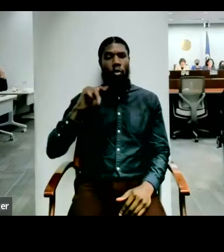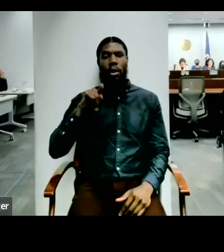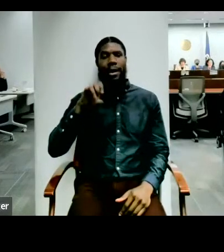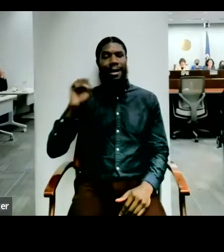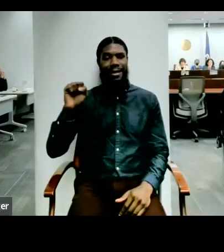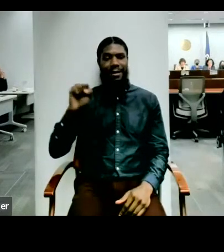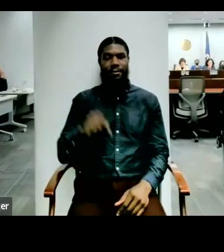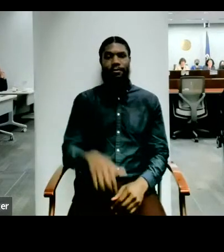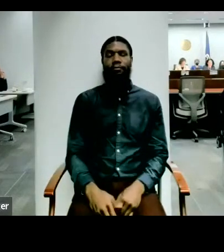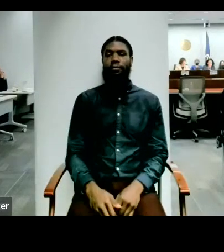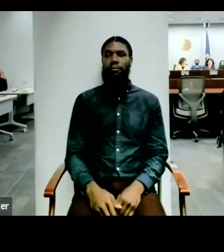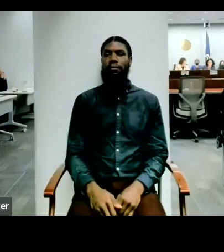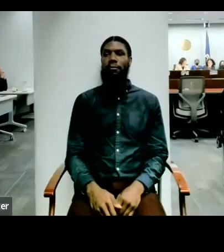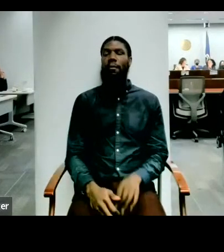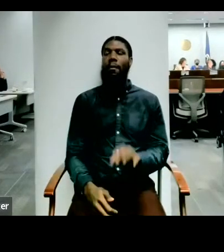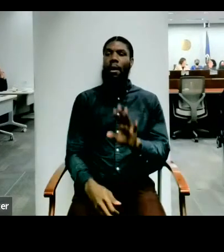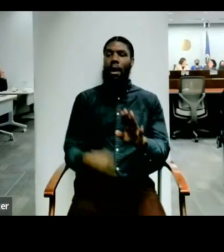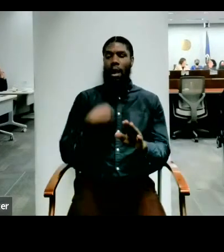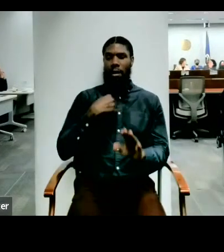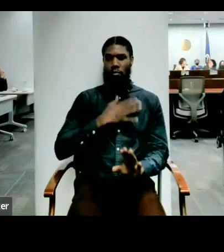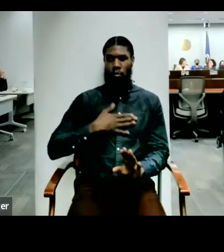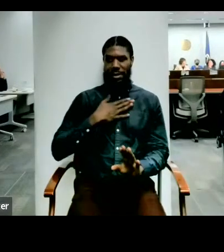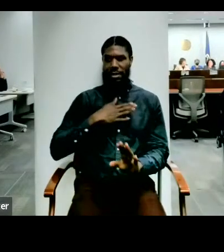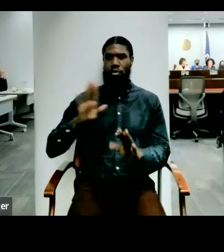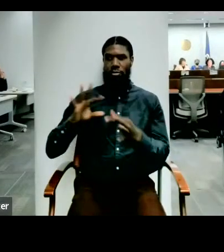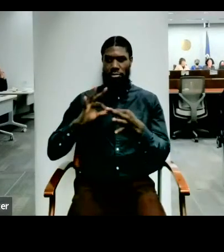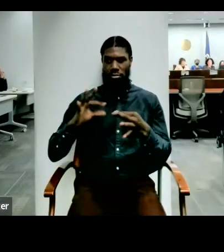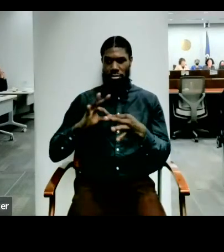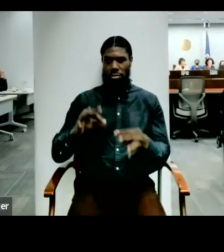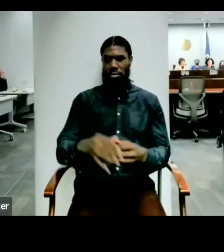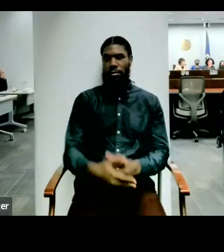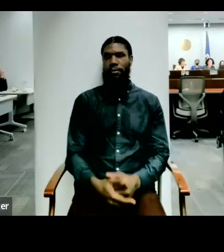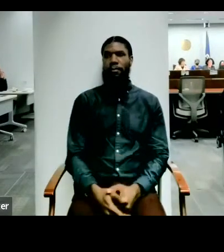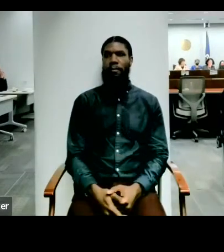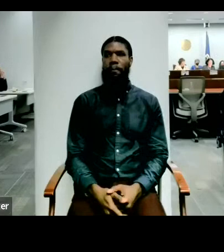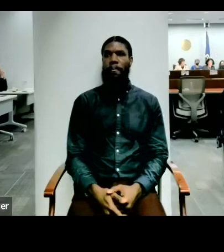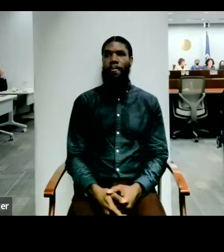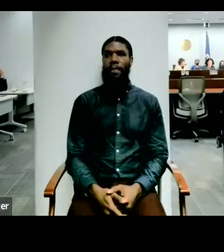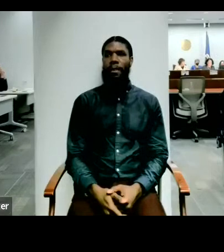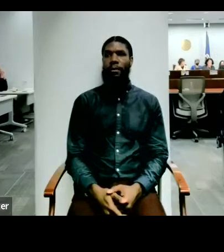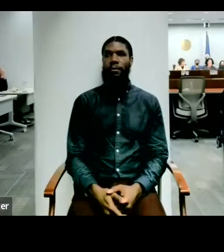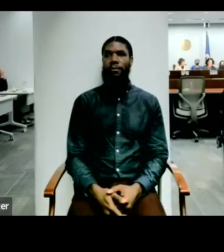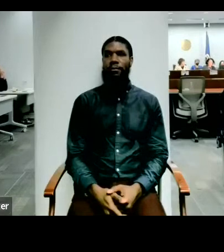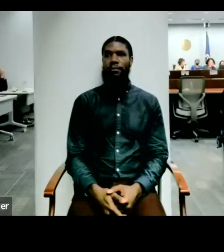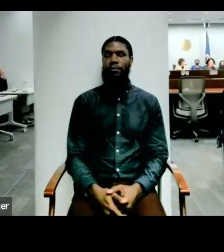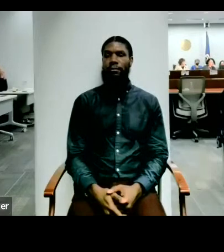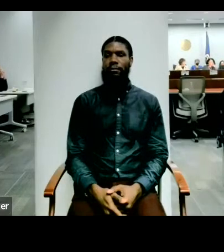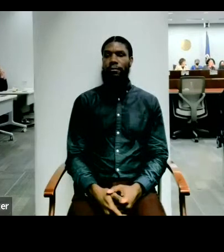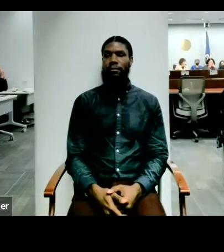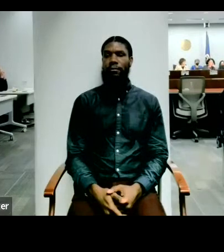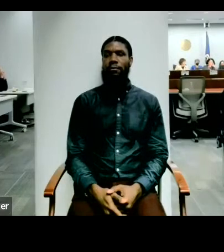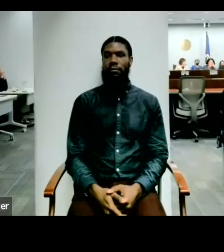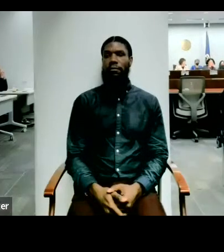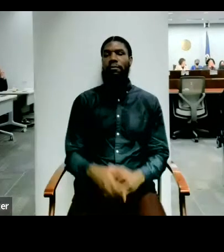So I appreciate that. And I would say, before we um go further that,